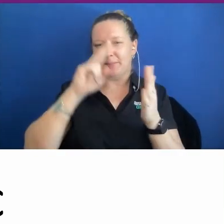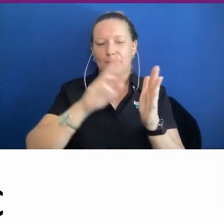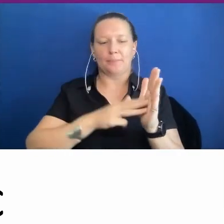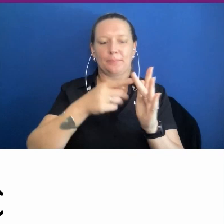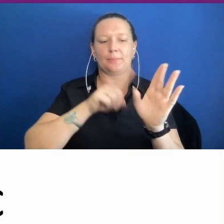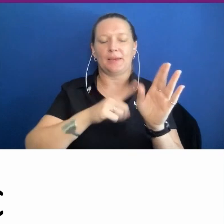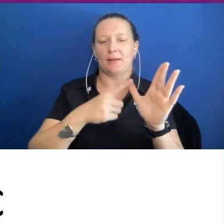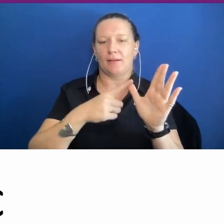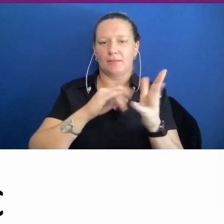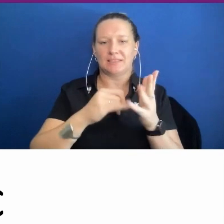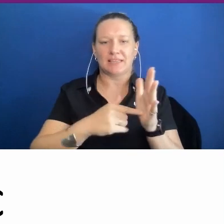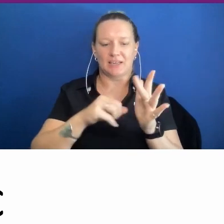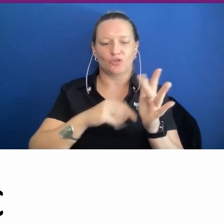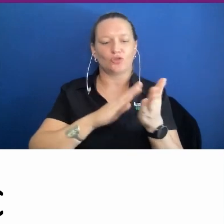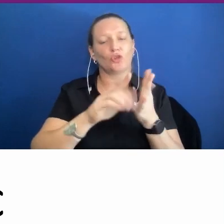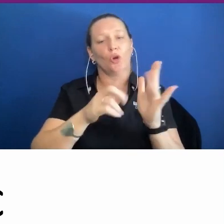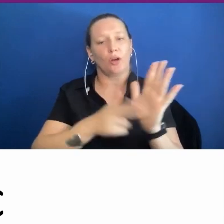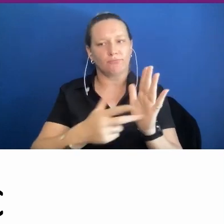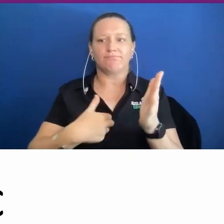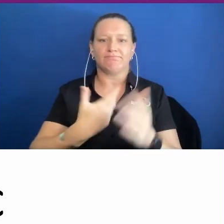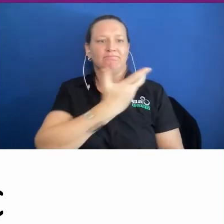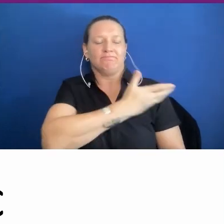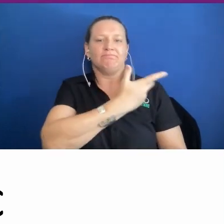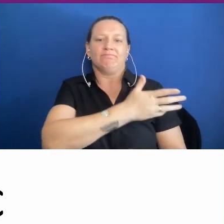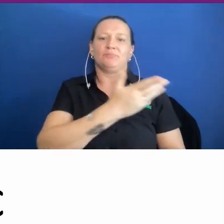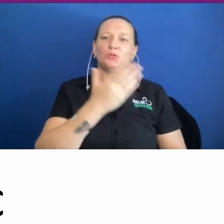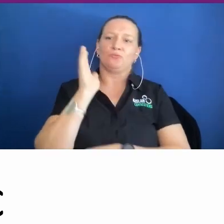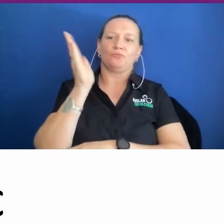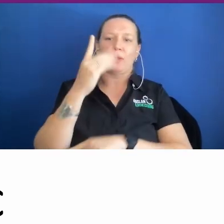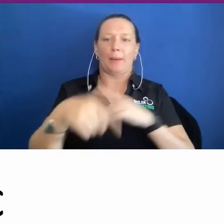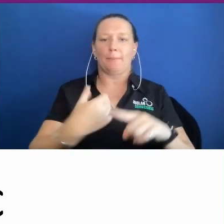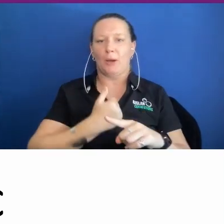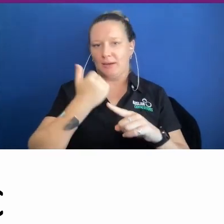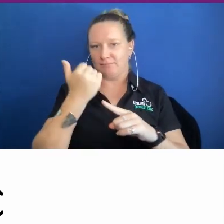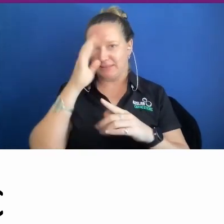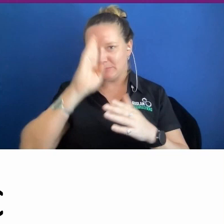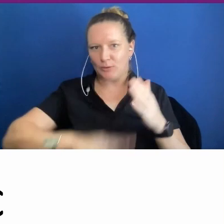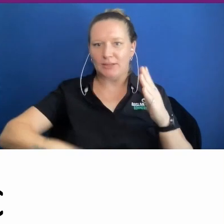and to share my experience as a researcher, a speech pathologist and as a PhD candidate.